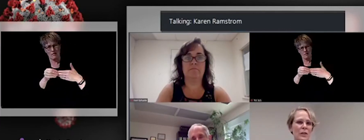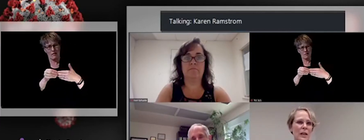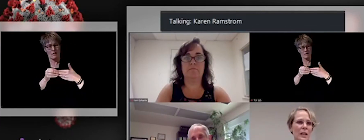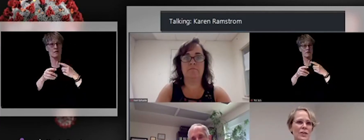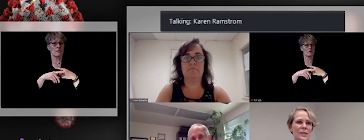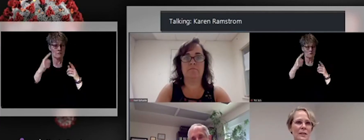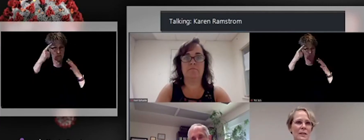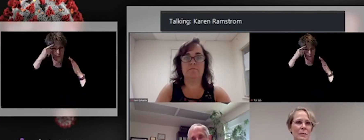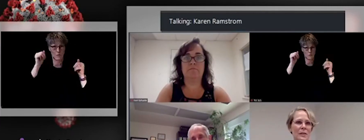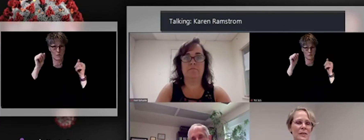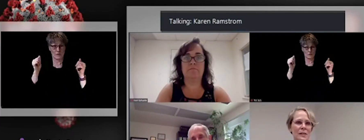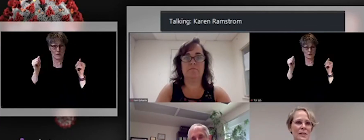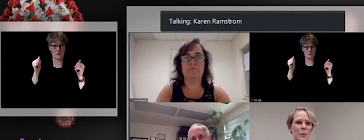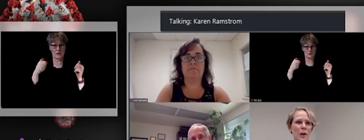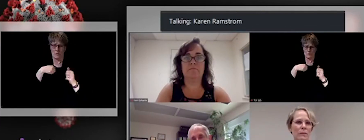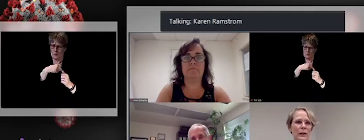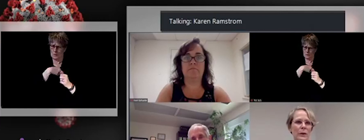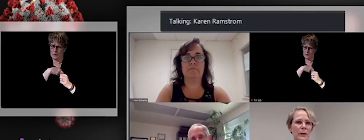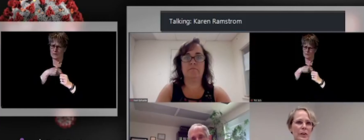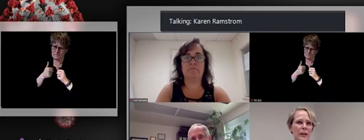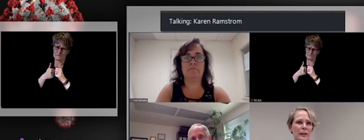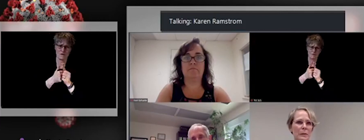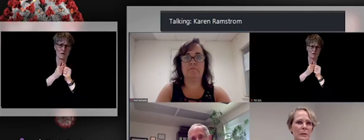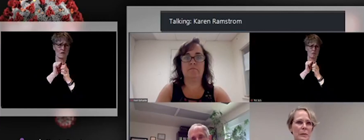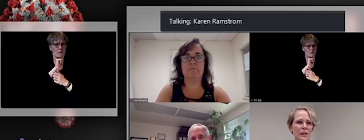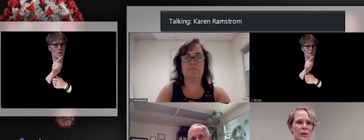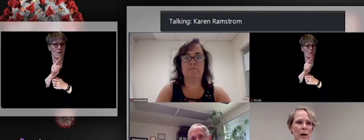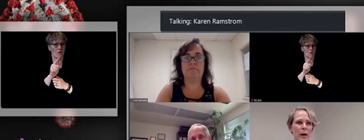modifications in the businesses that we all frequent are going to have to be in place